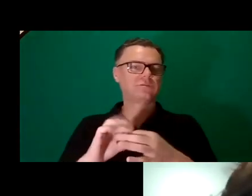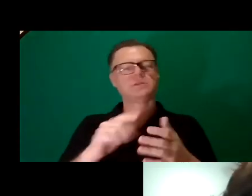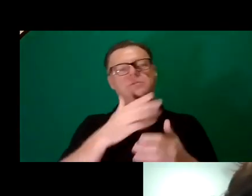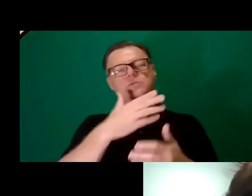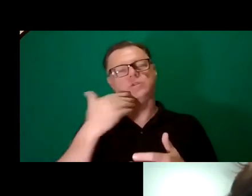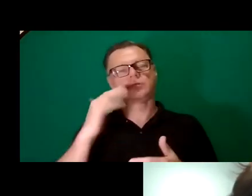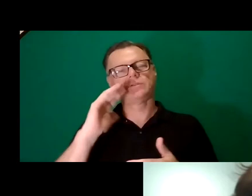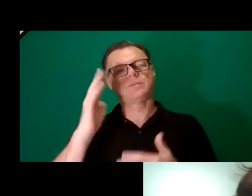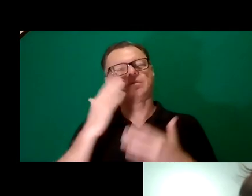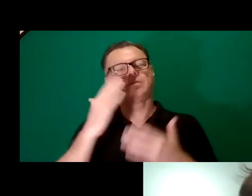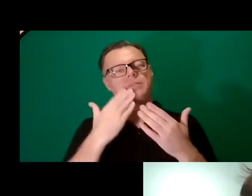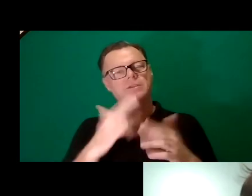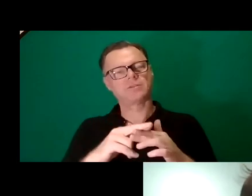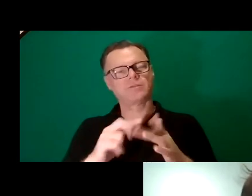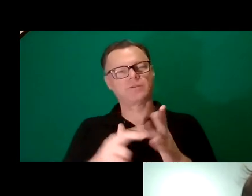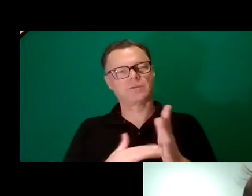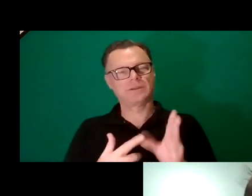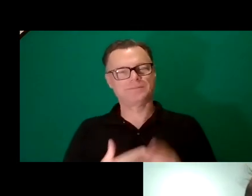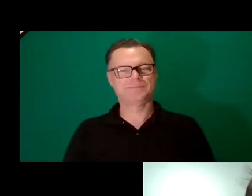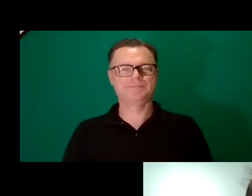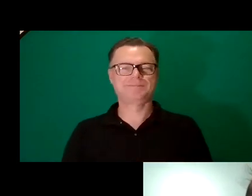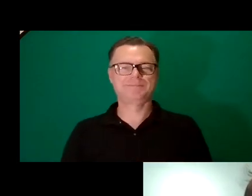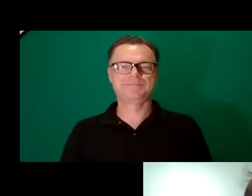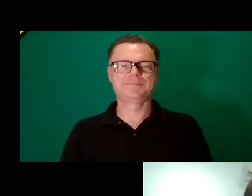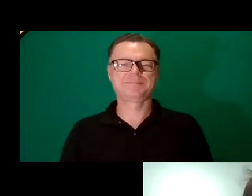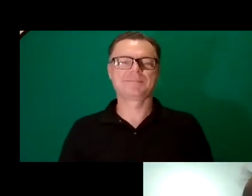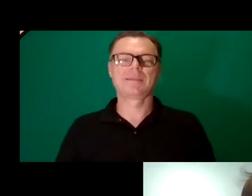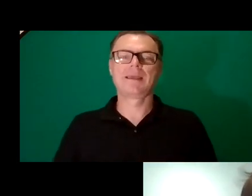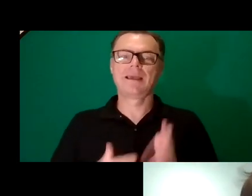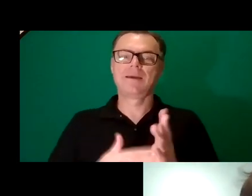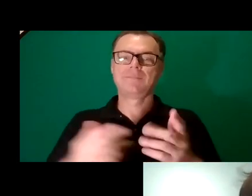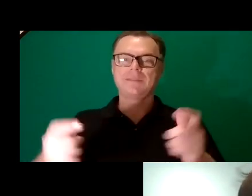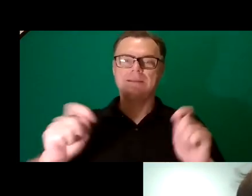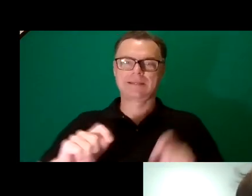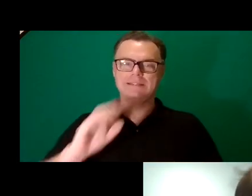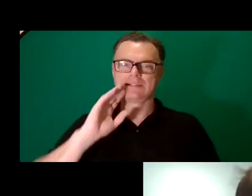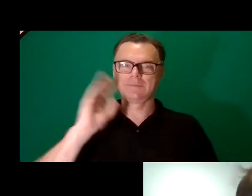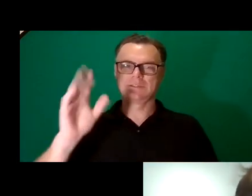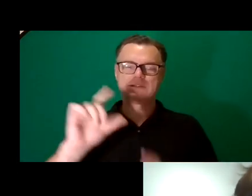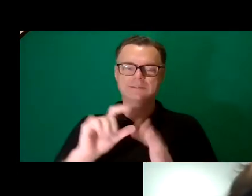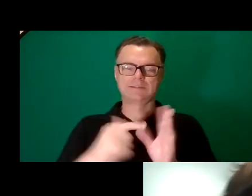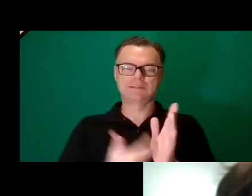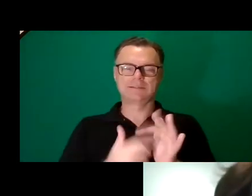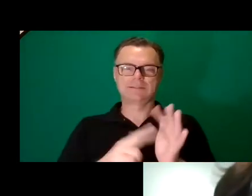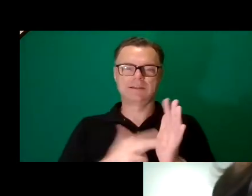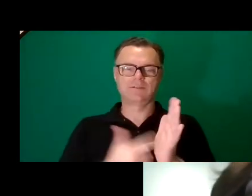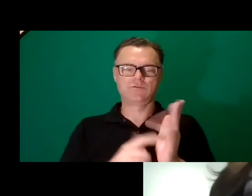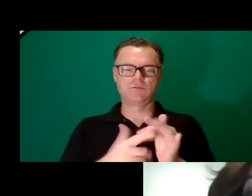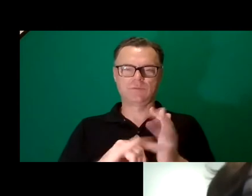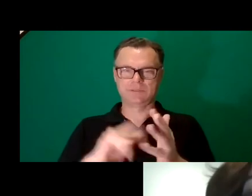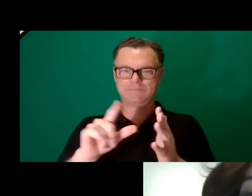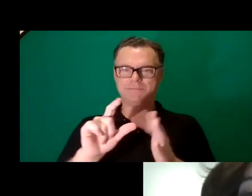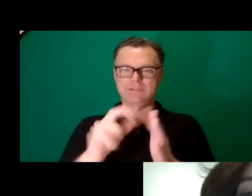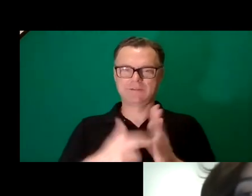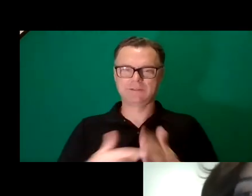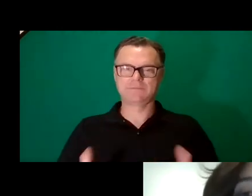beautiful. Thank you so much Fiona. Our next speaker is Darren Roberts. Darren was born deaf and verbal.